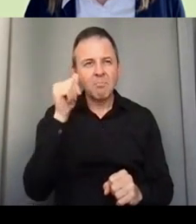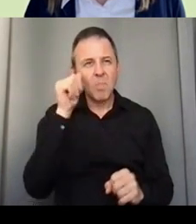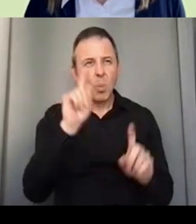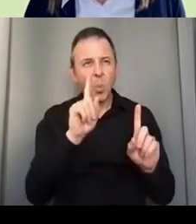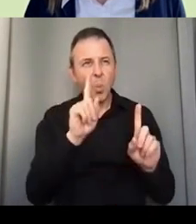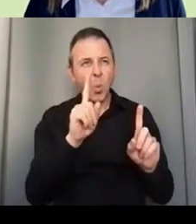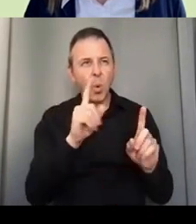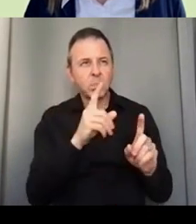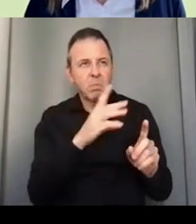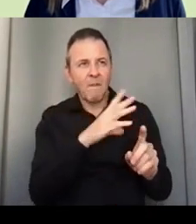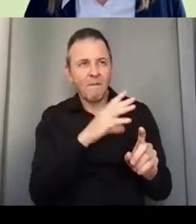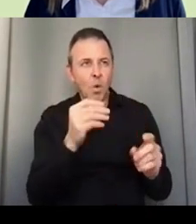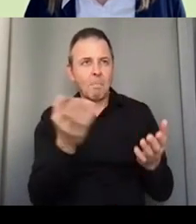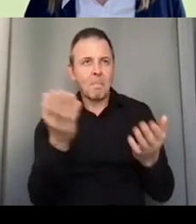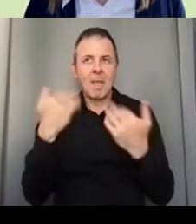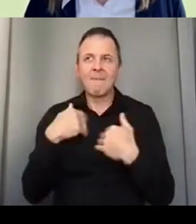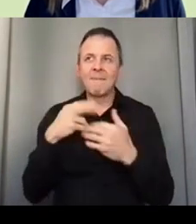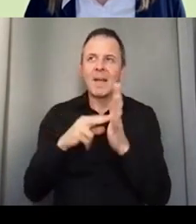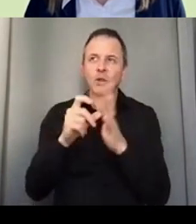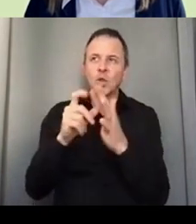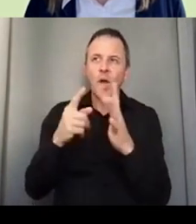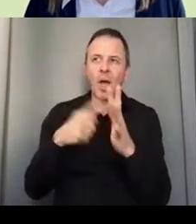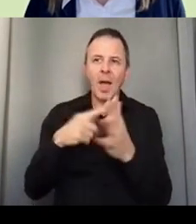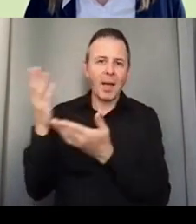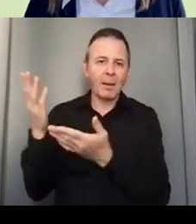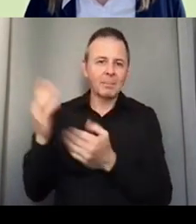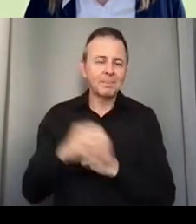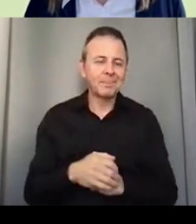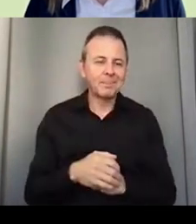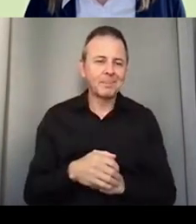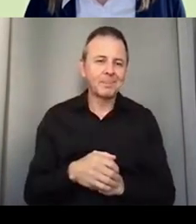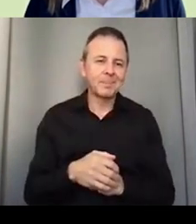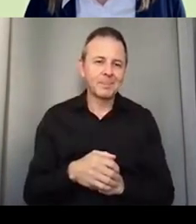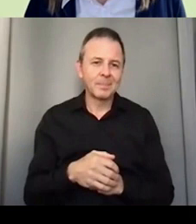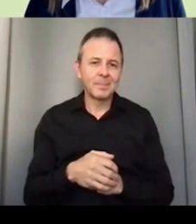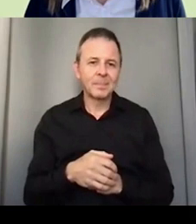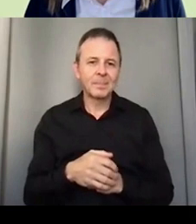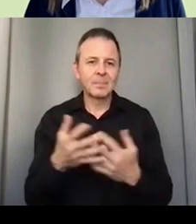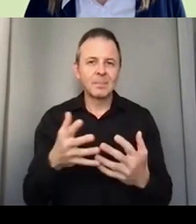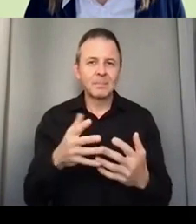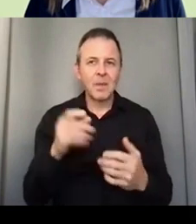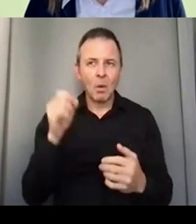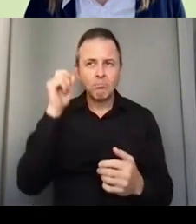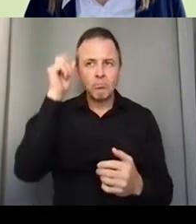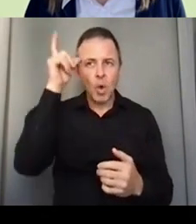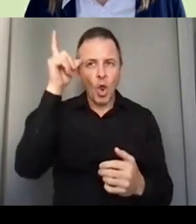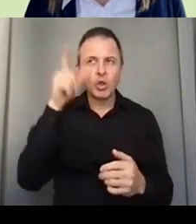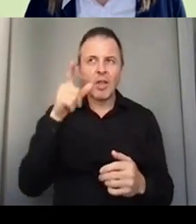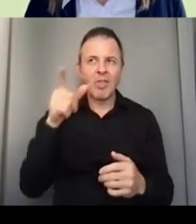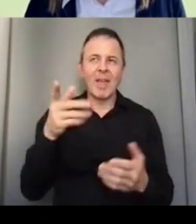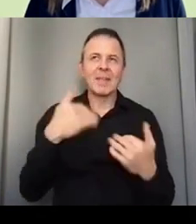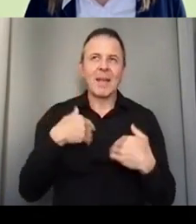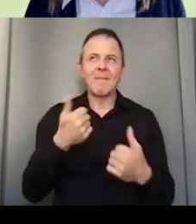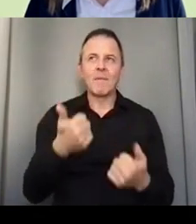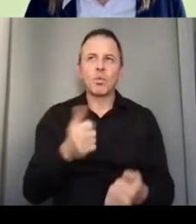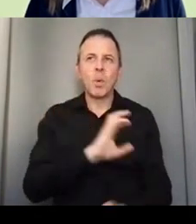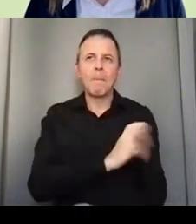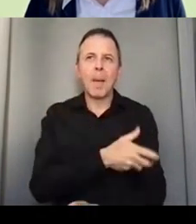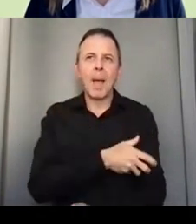NDIA so knowledge is power you'll hear us say that quite a bit in this in